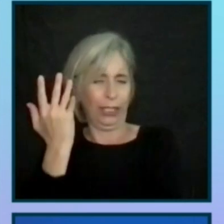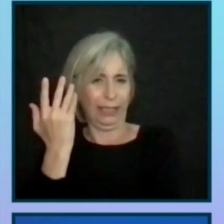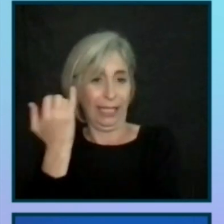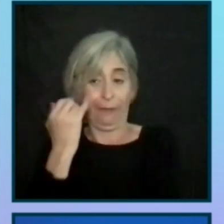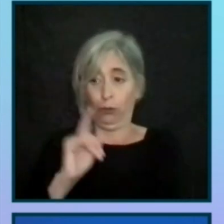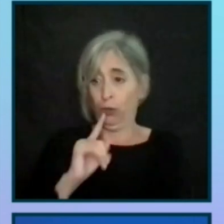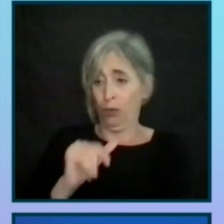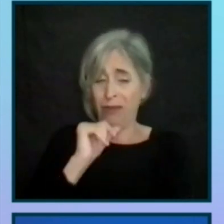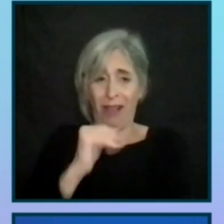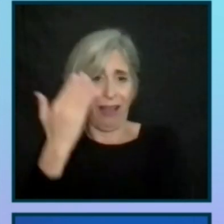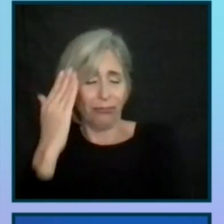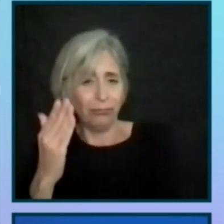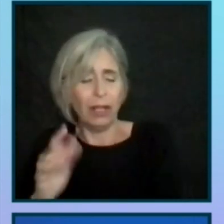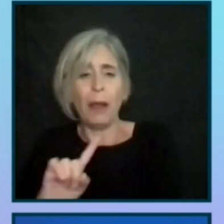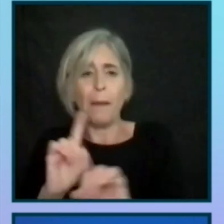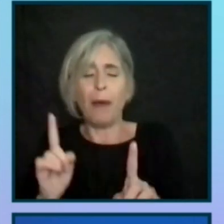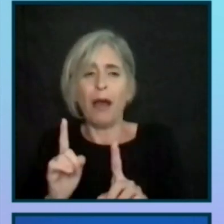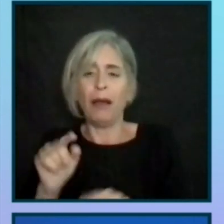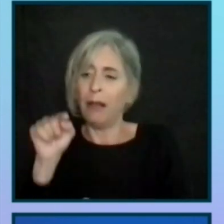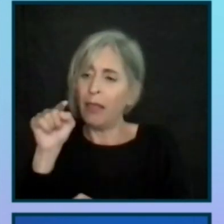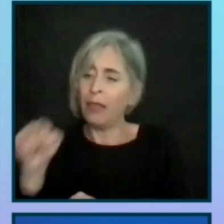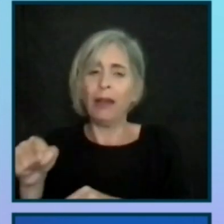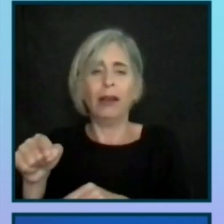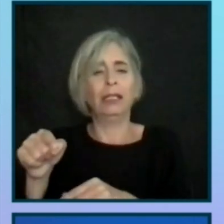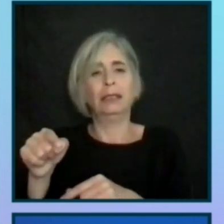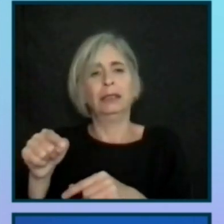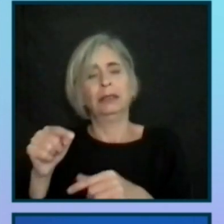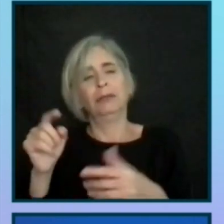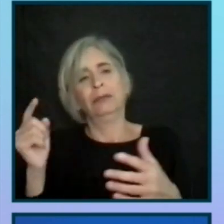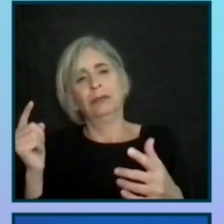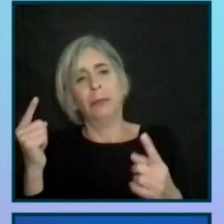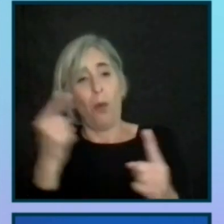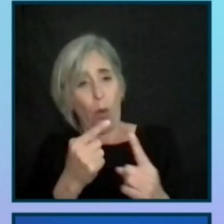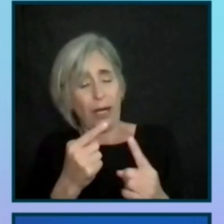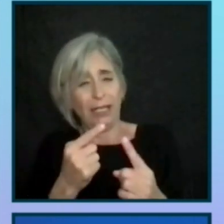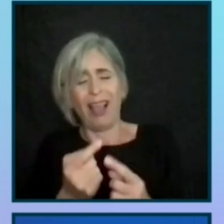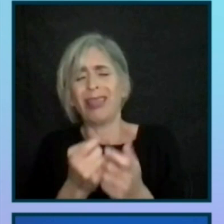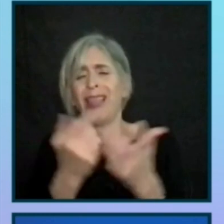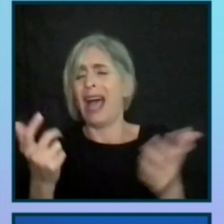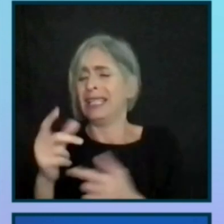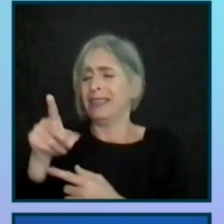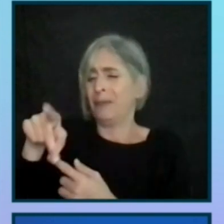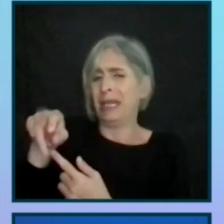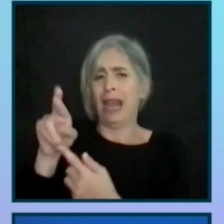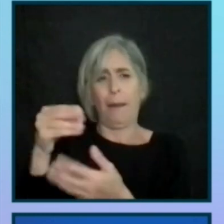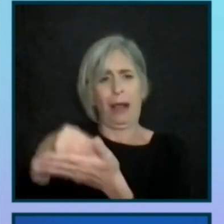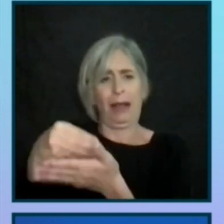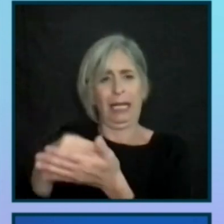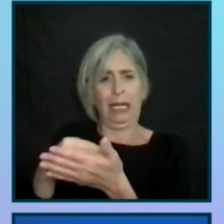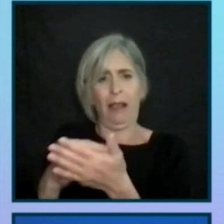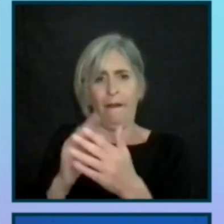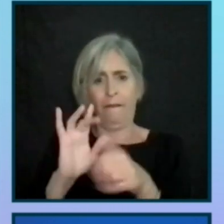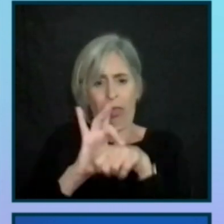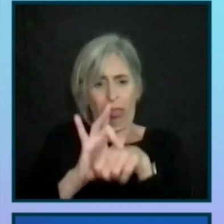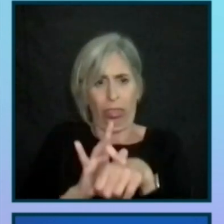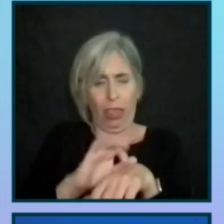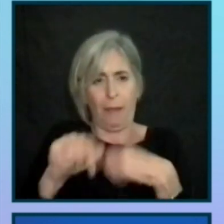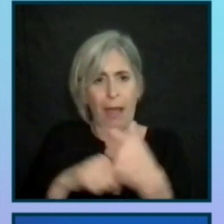the contention of the documentarians was that there's a lot of money in PR all about breast cancer with pink ribbons.